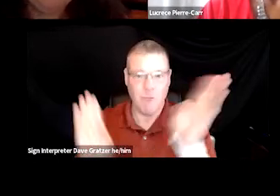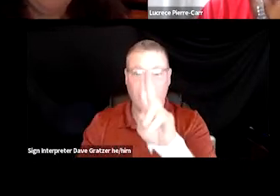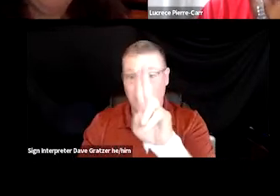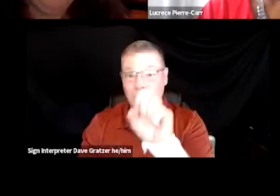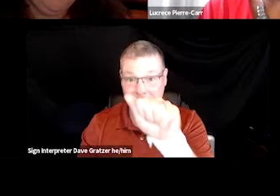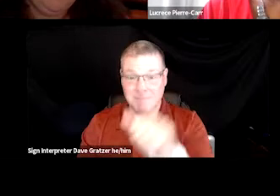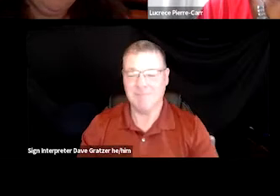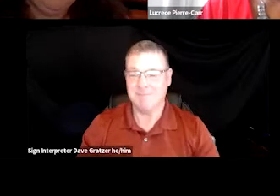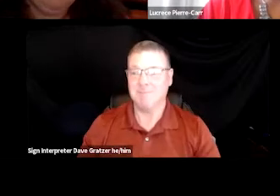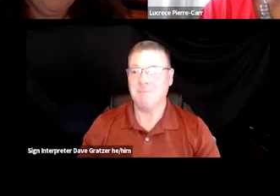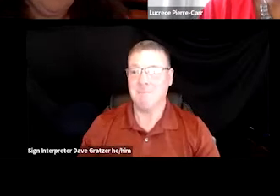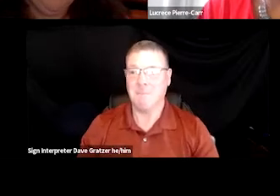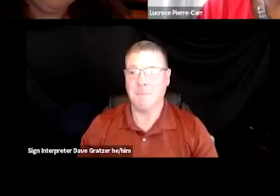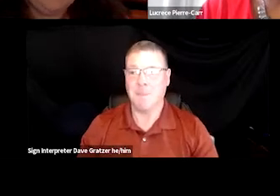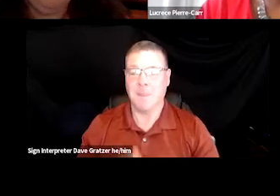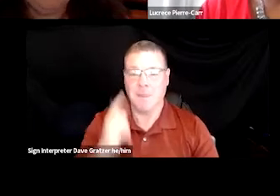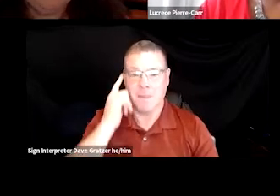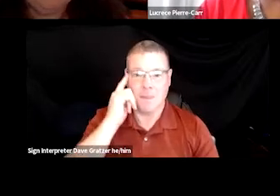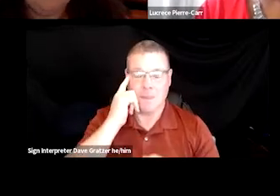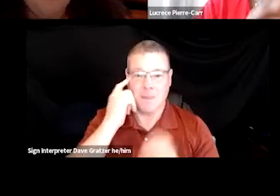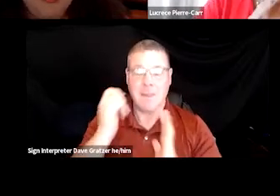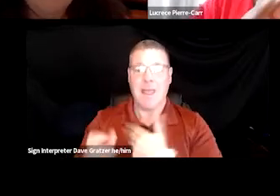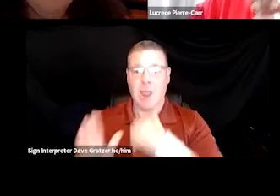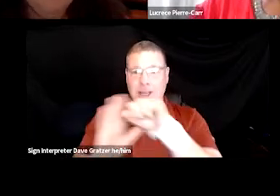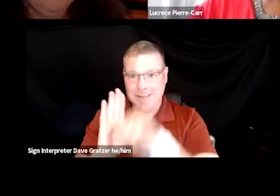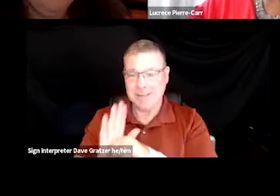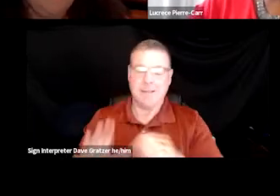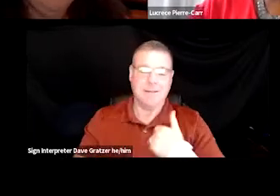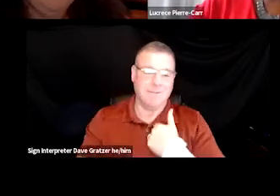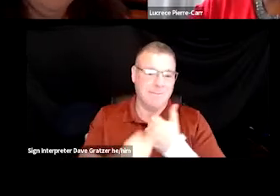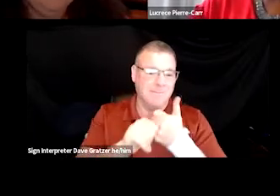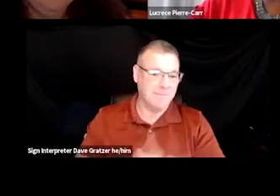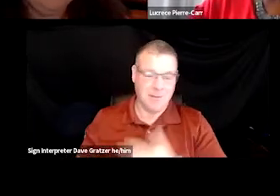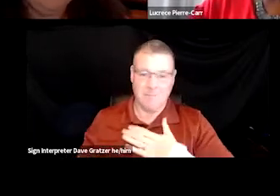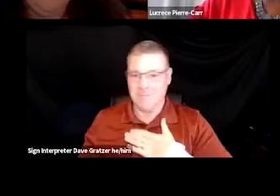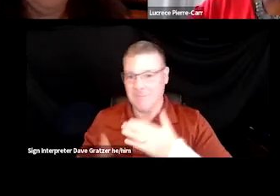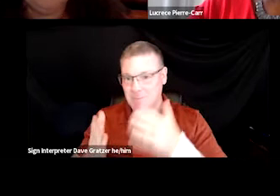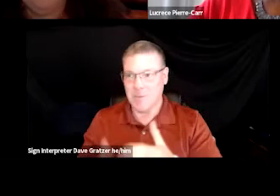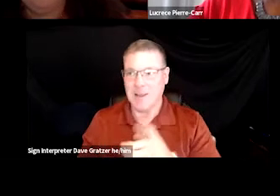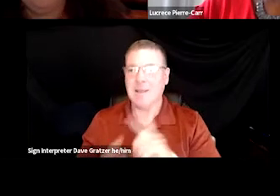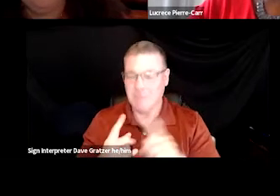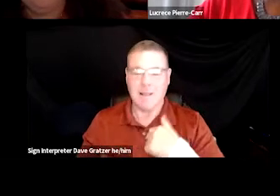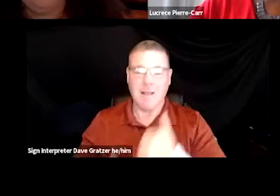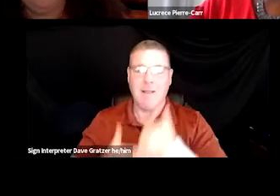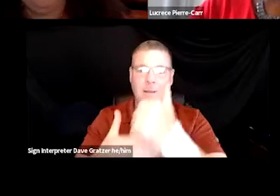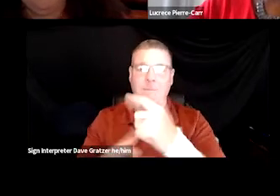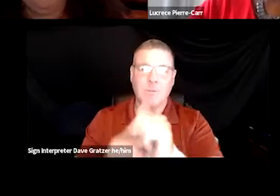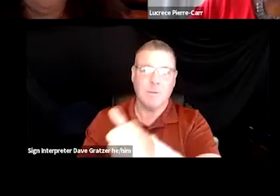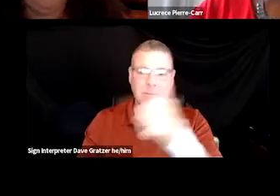So our state of course does it our way, but we're hopeful that, you know, this is helpful to other folks from other parts